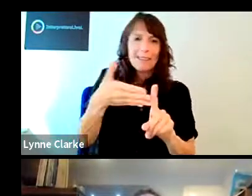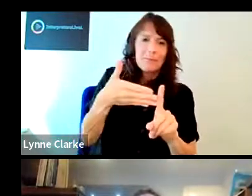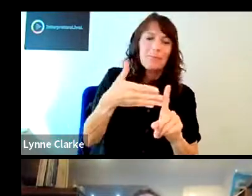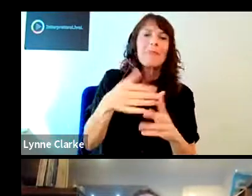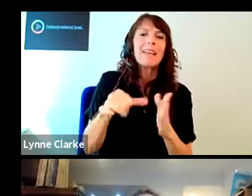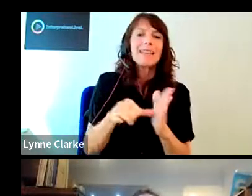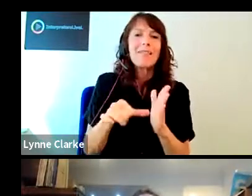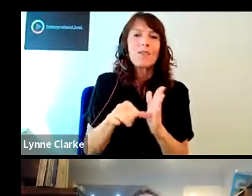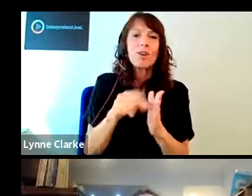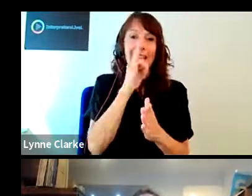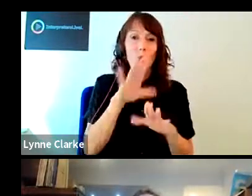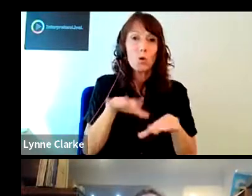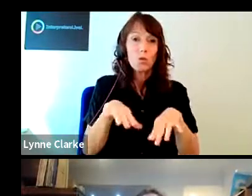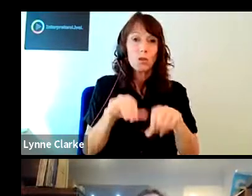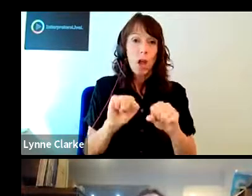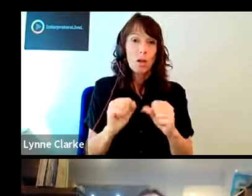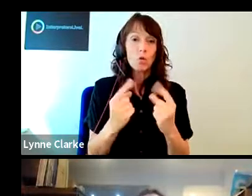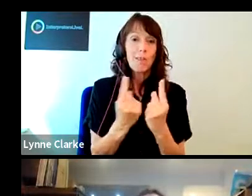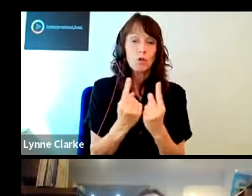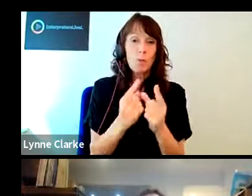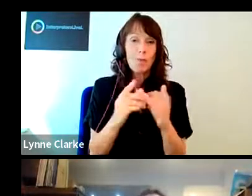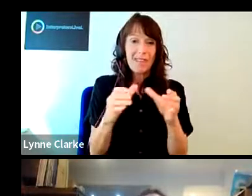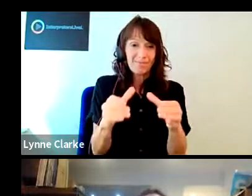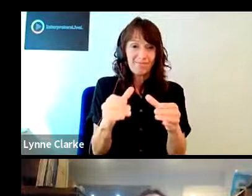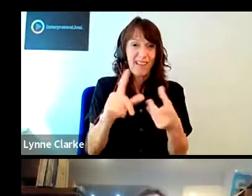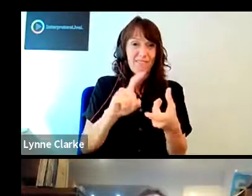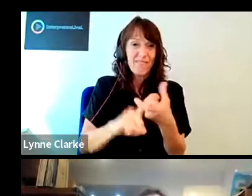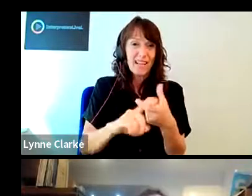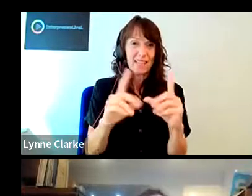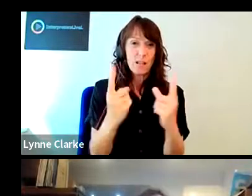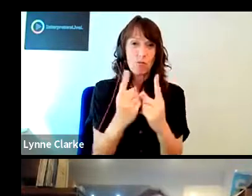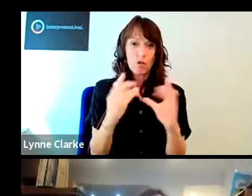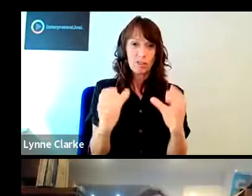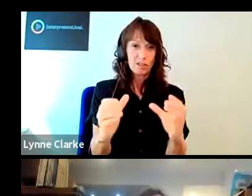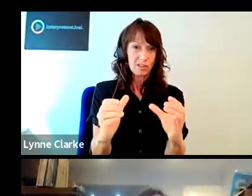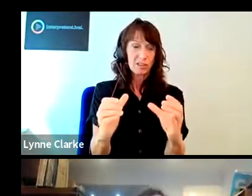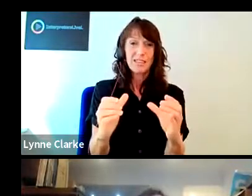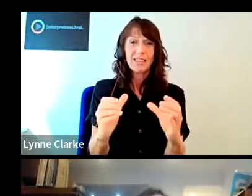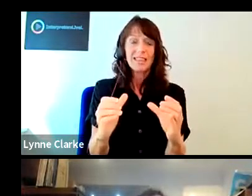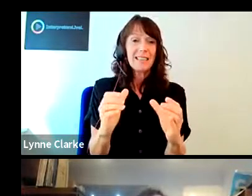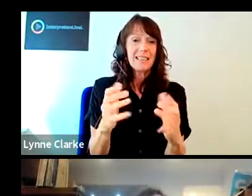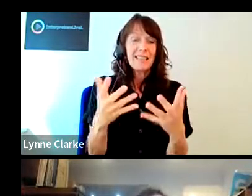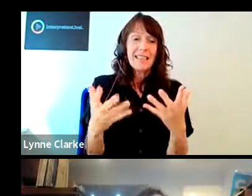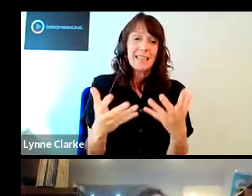starting with something already set. The best moment is thinking, okay, are we, I think as Steve